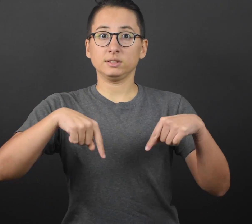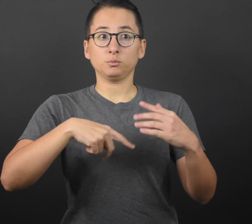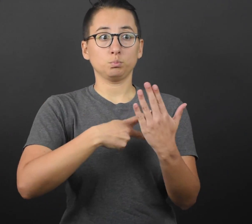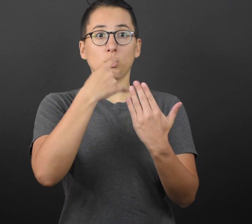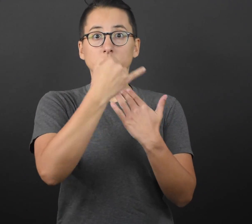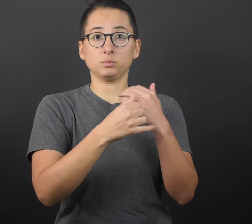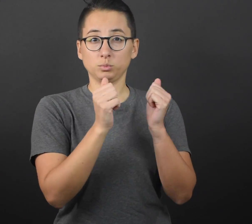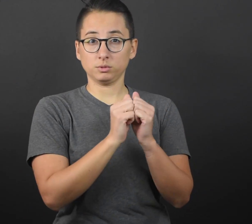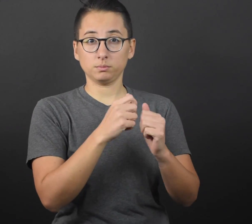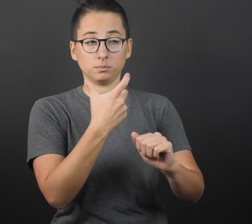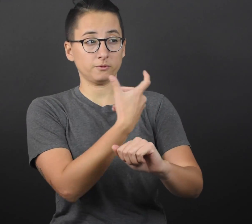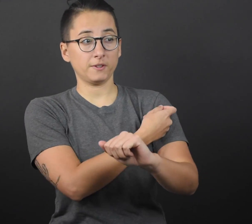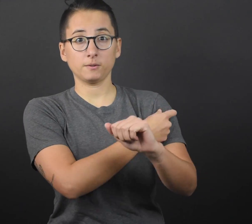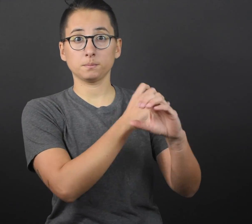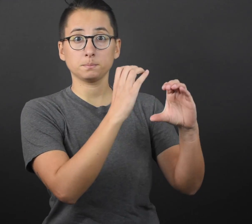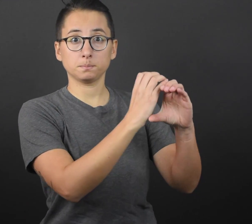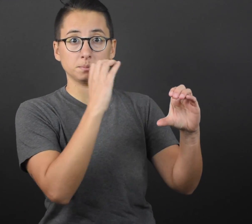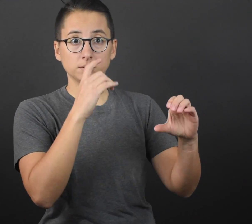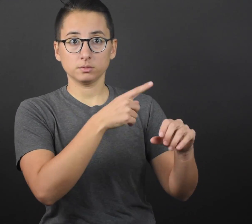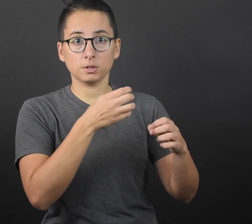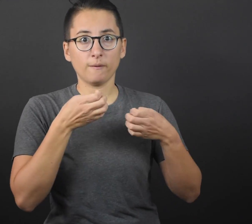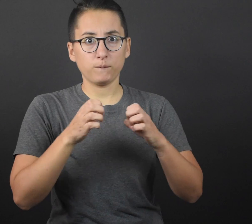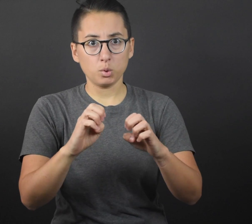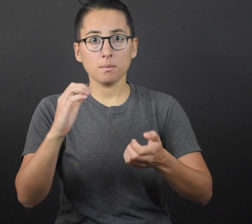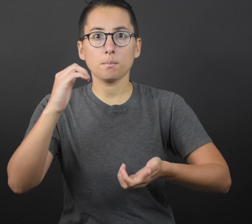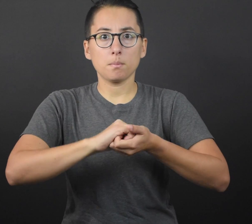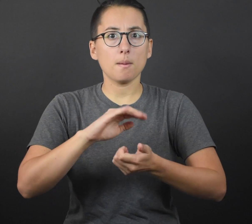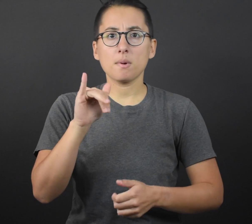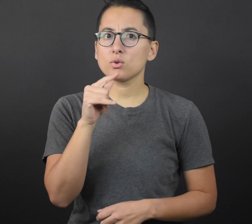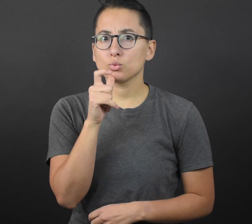The mobile vaccination unit project is a joint effort between